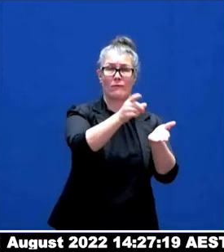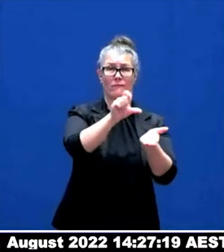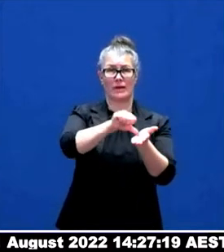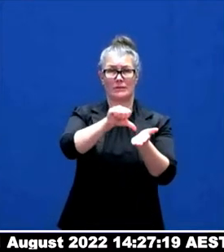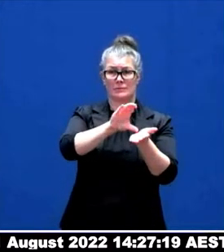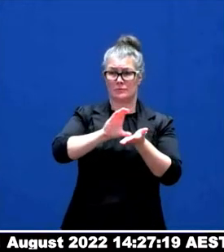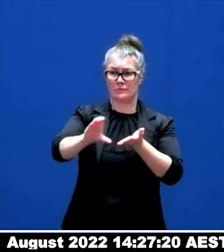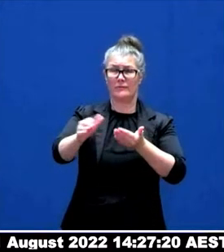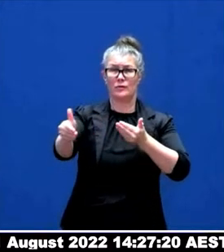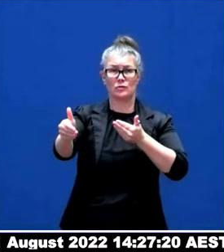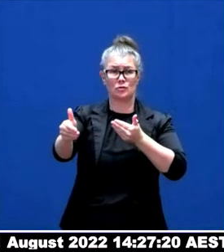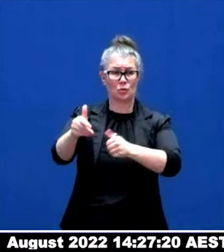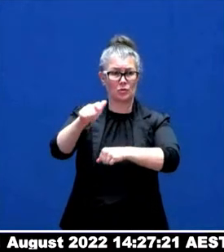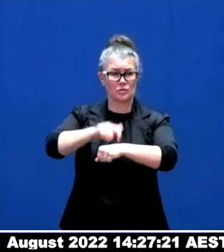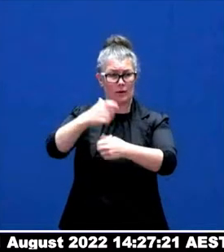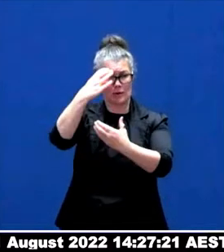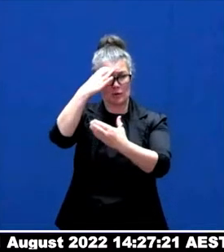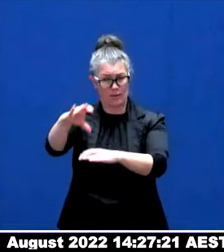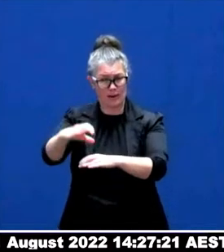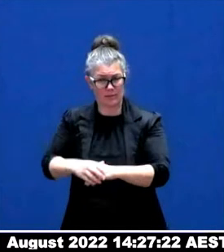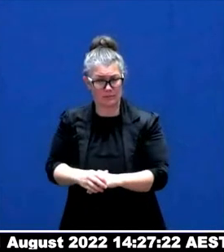short-term accommodation itself for people at risk of homelessness?